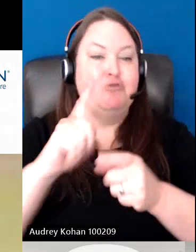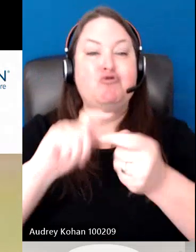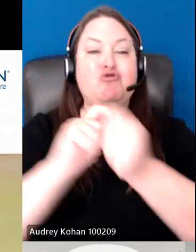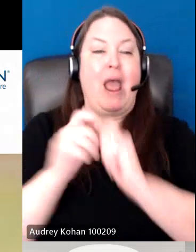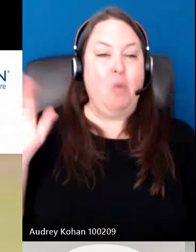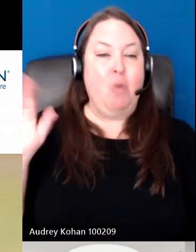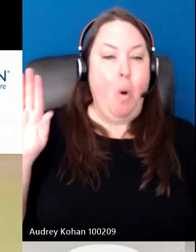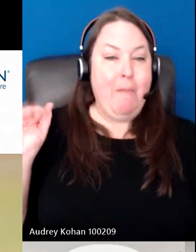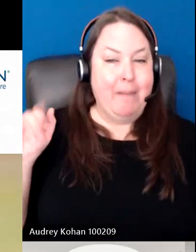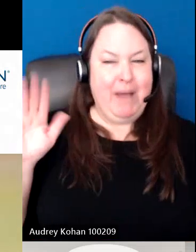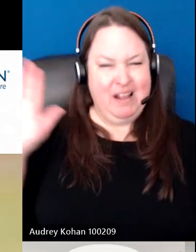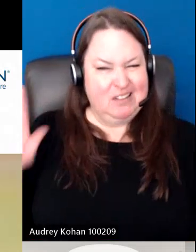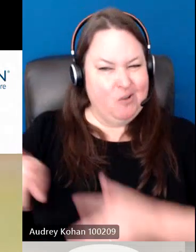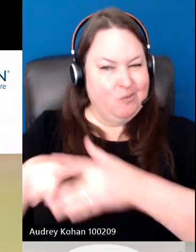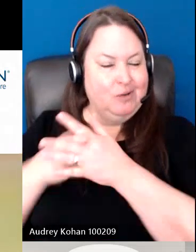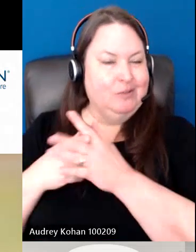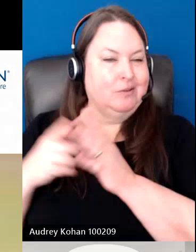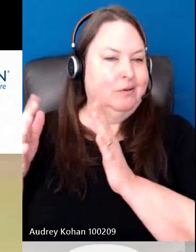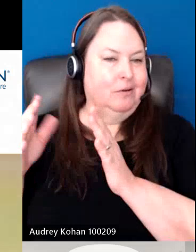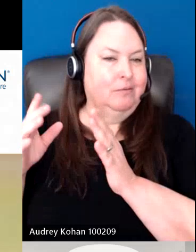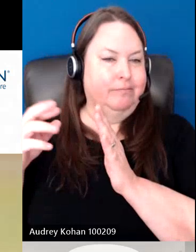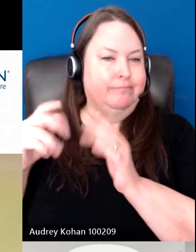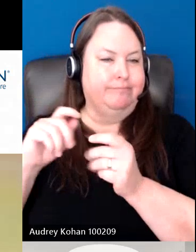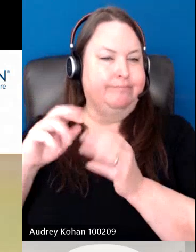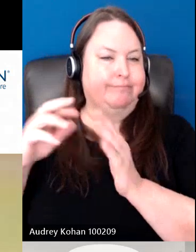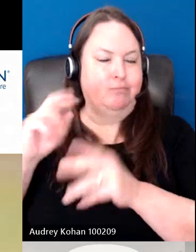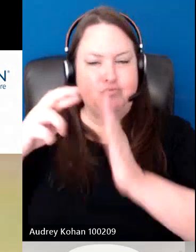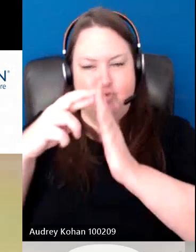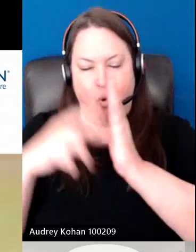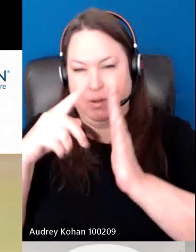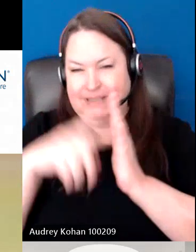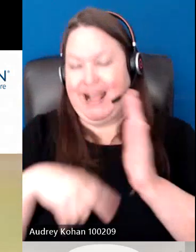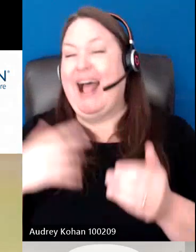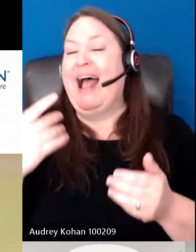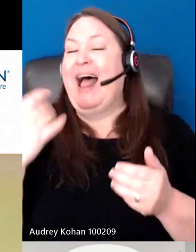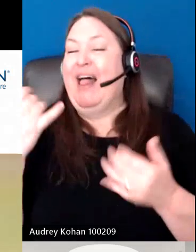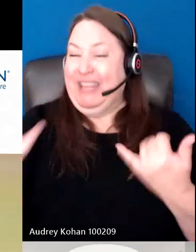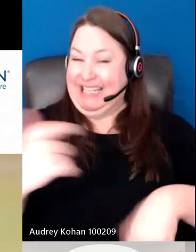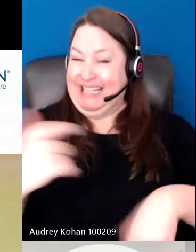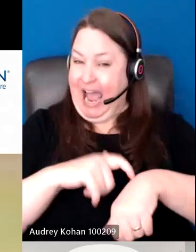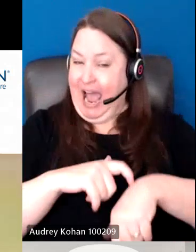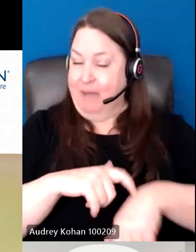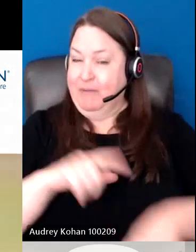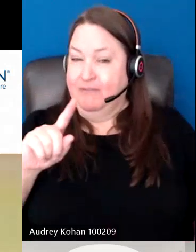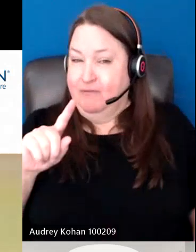and a couple of things to Think Through what we might see this time around first many of you will